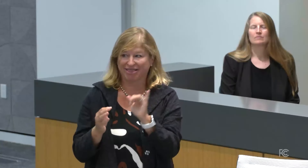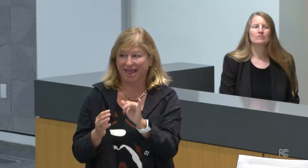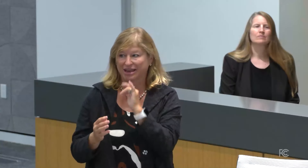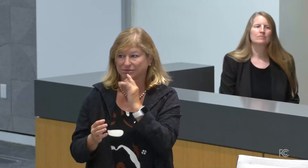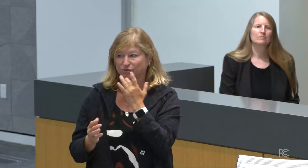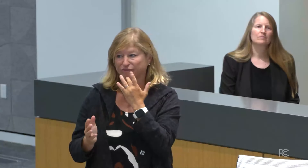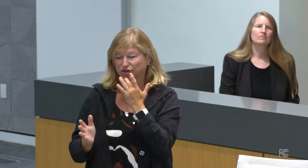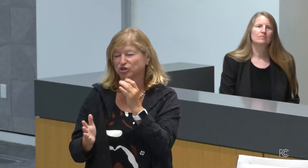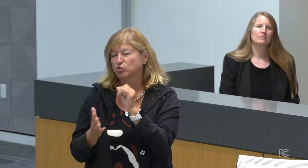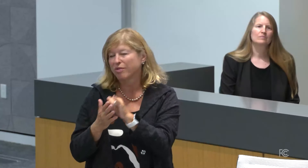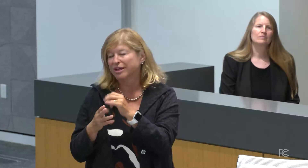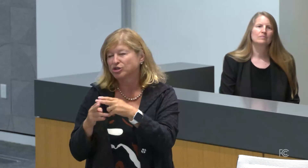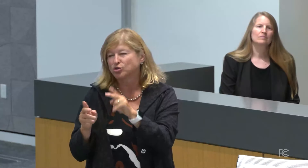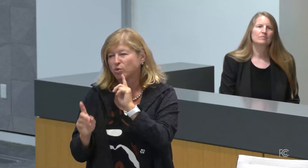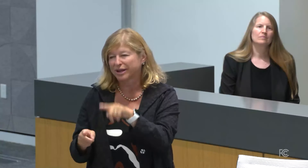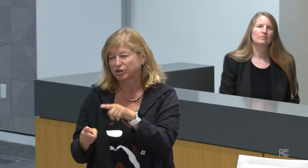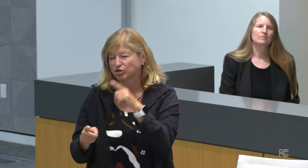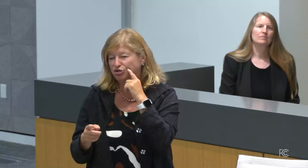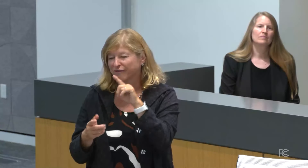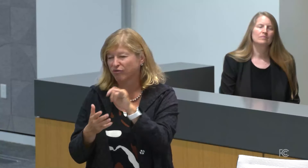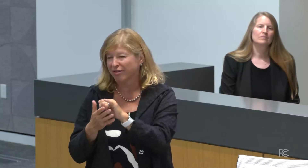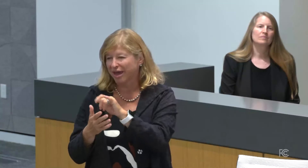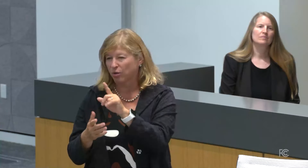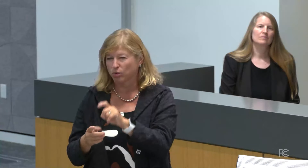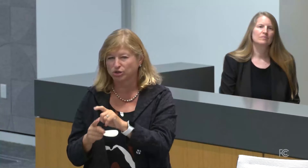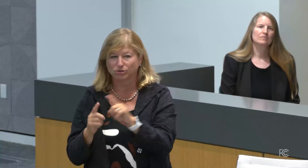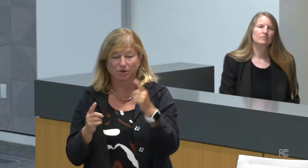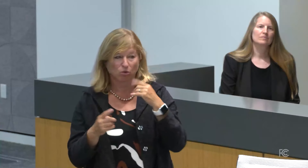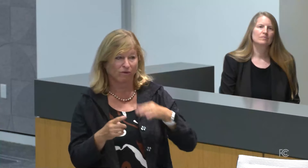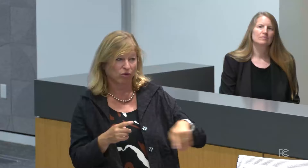THE CALL CENTER HAVE THE OPTION TO BE TRANSFERRED. AS BILL SHARED EARLIER, IT